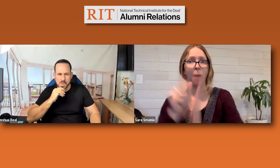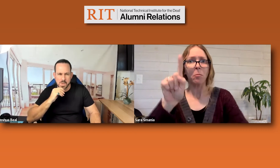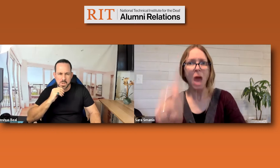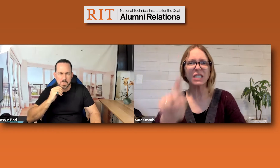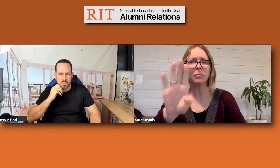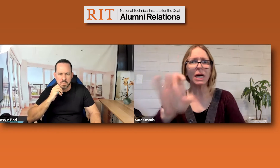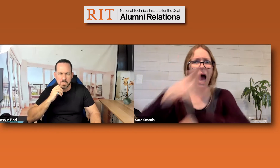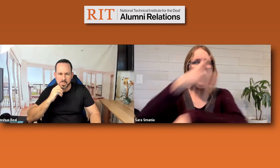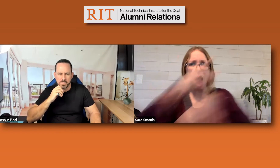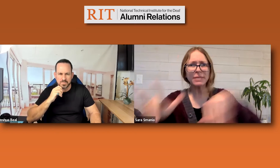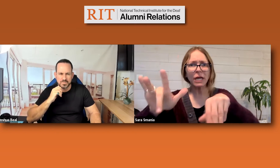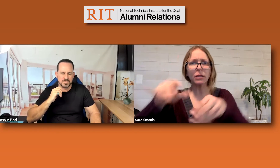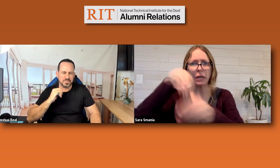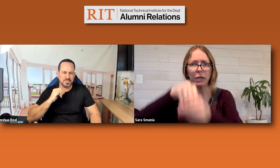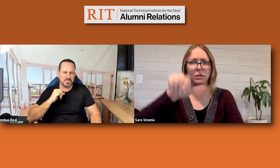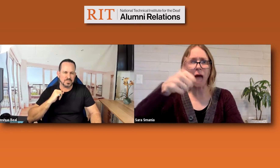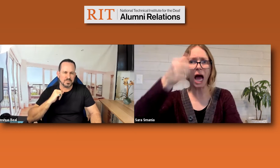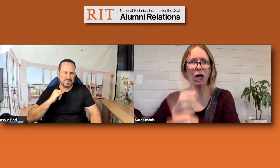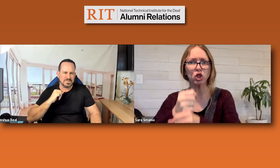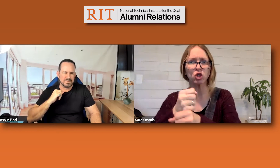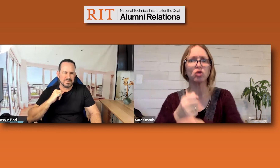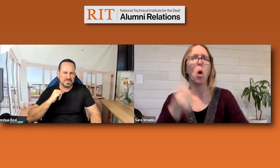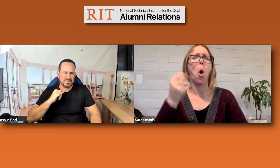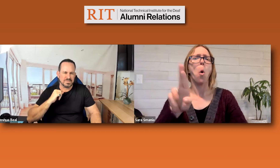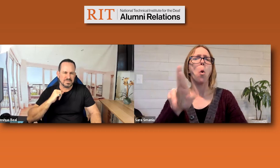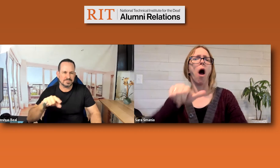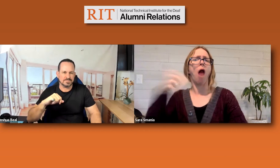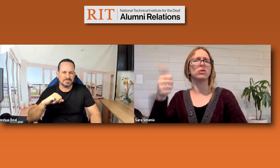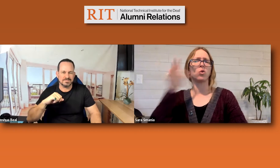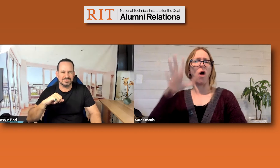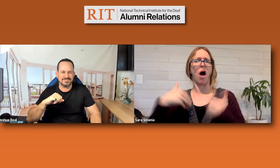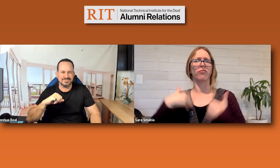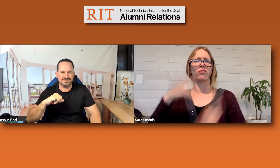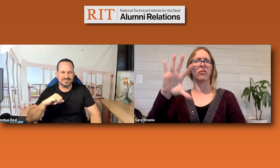The account must be zeroed out by 10 years,